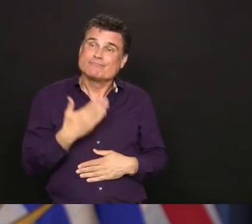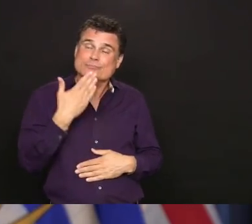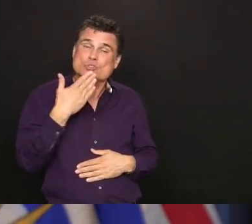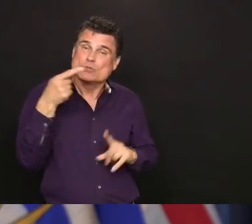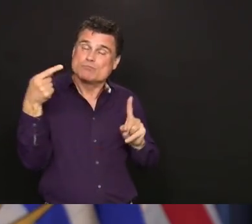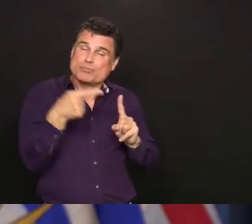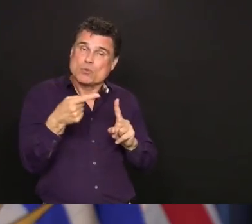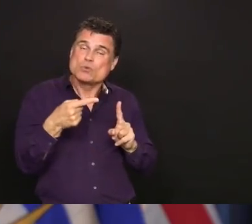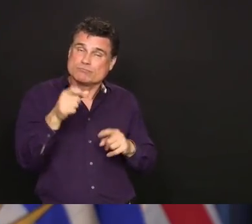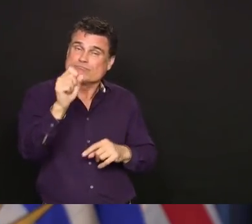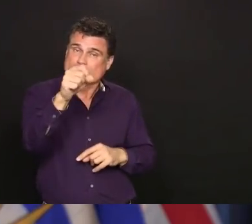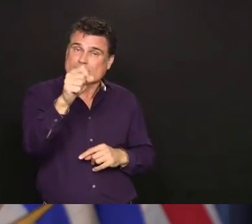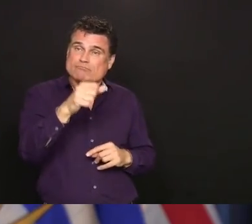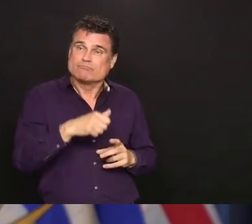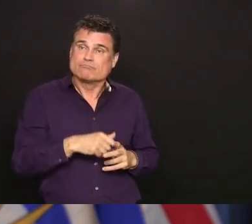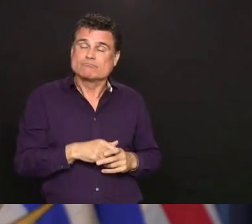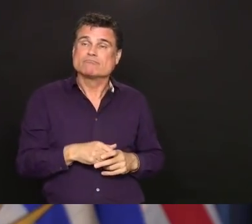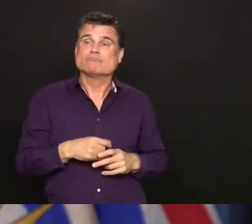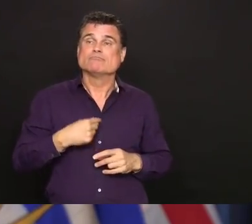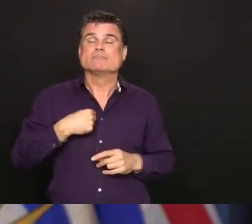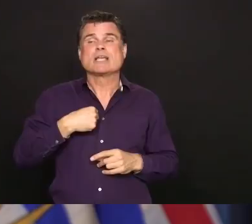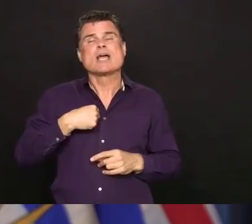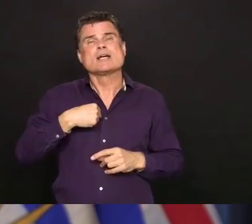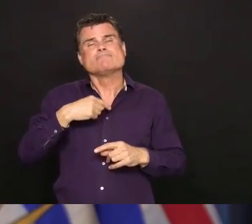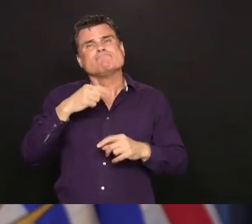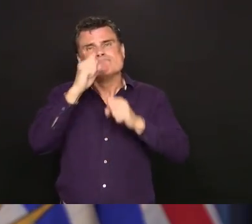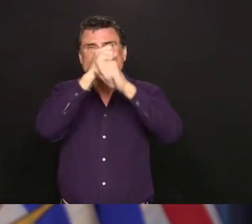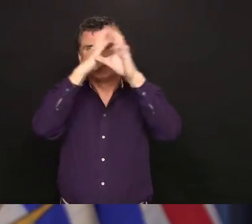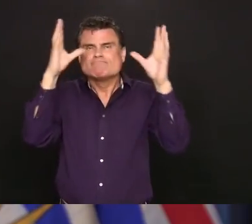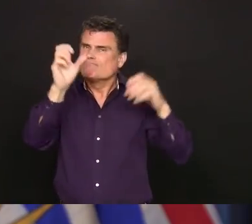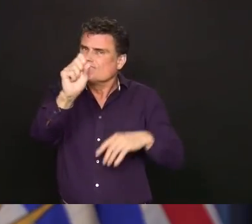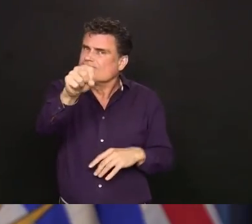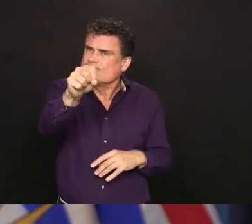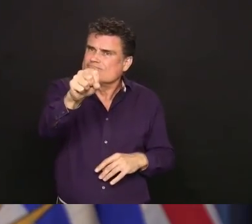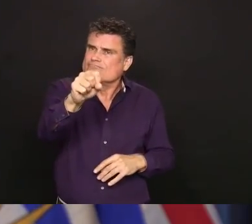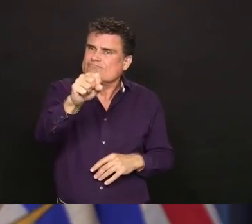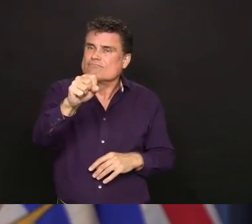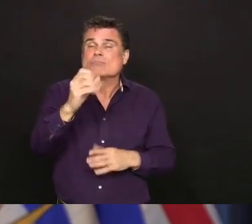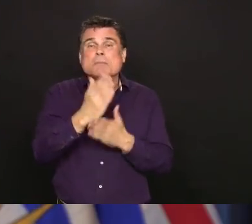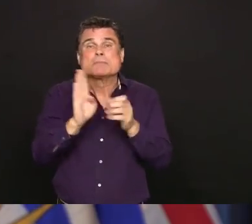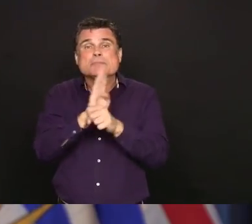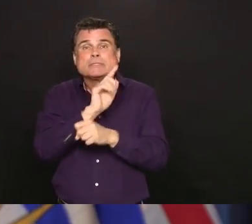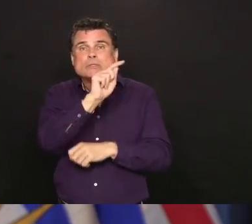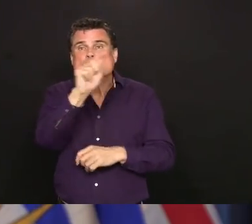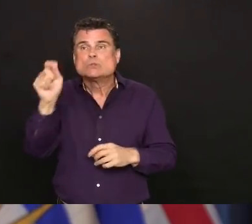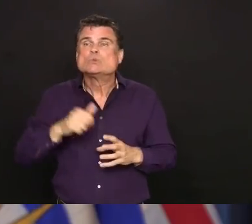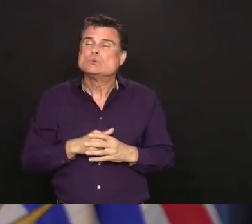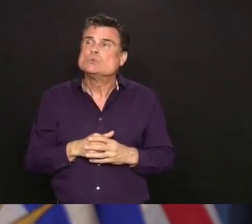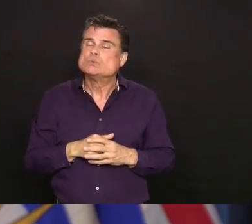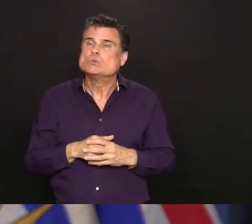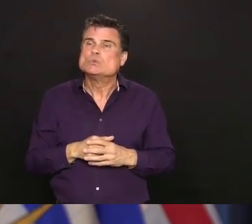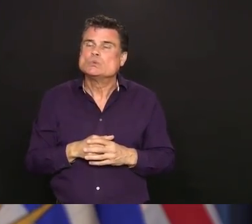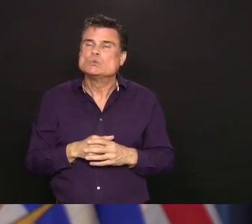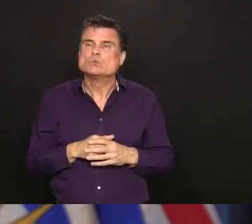Yes, I do think it's important for us to get back to physiotherapy. We know it's important for people recovering